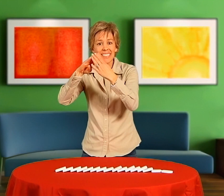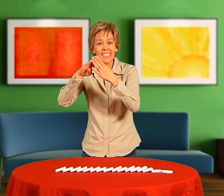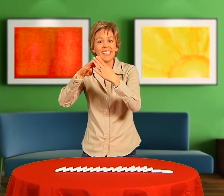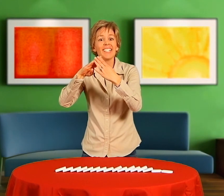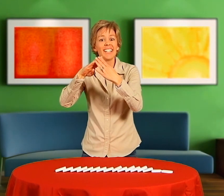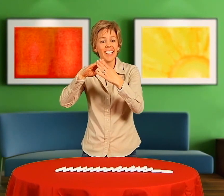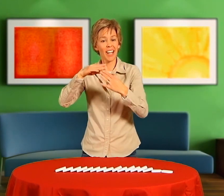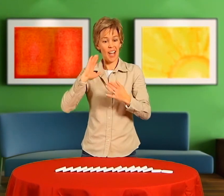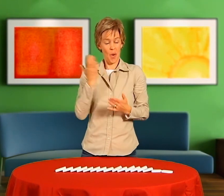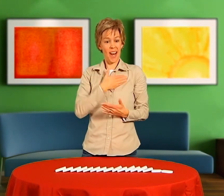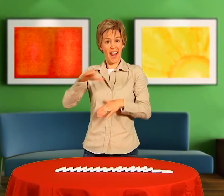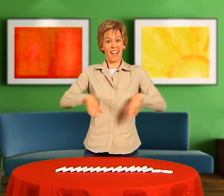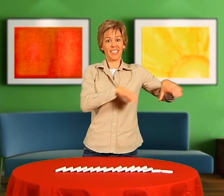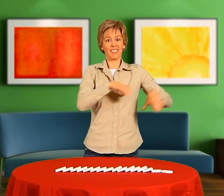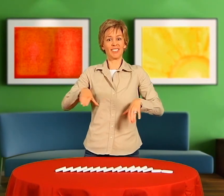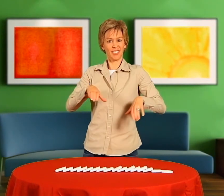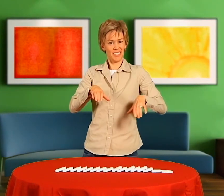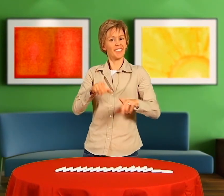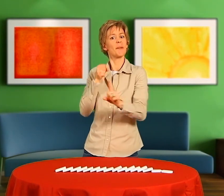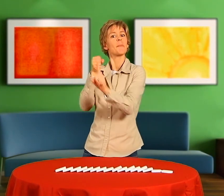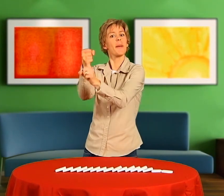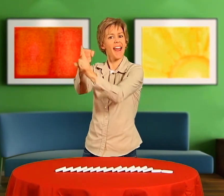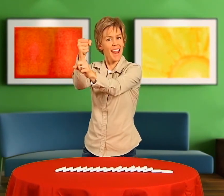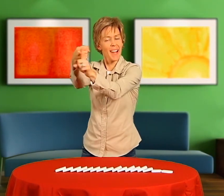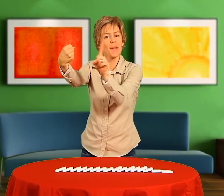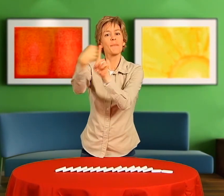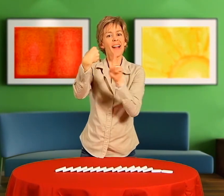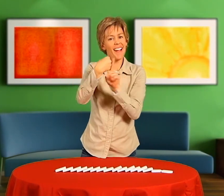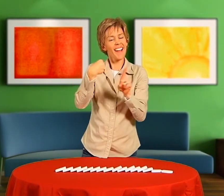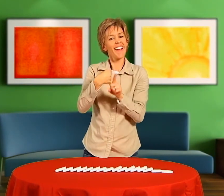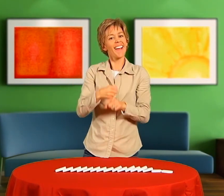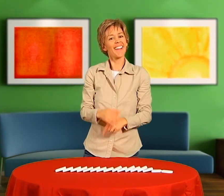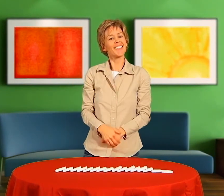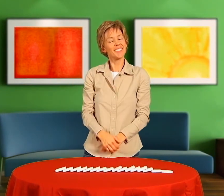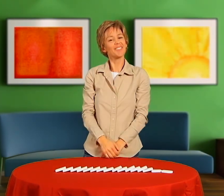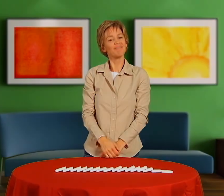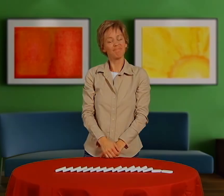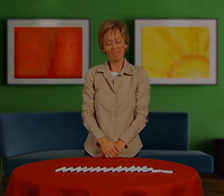OUR ACTIONS IMPACT OTHER PEOPLE.